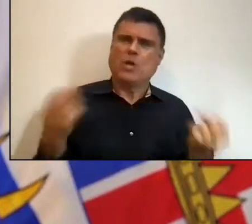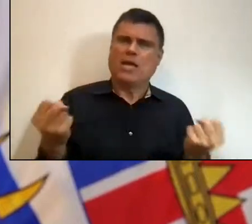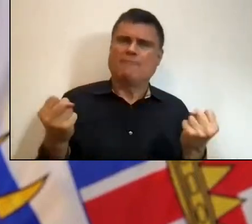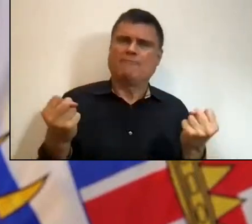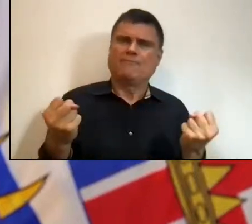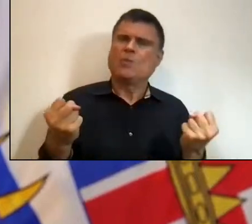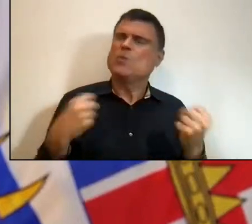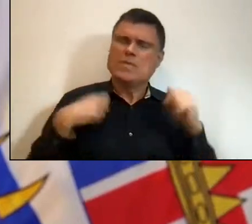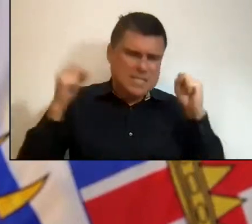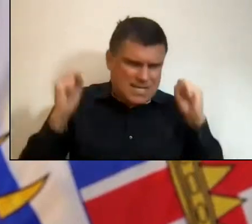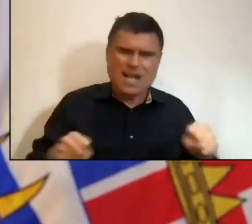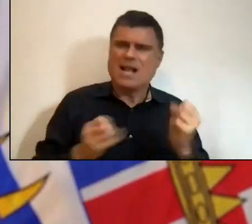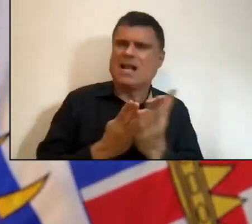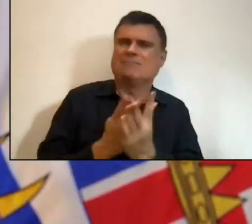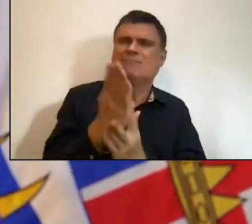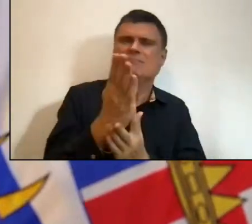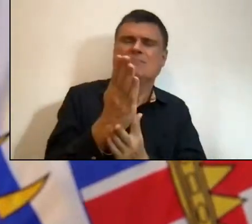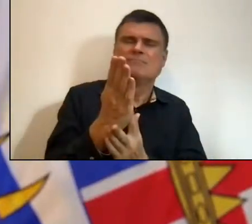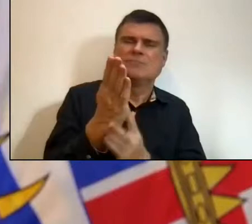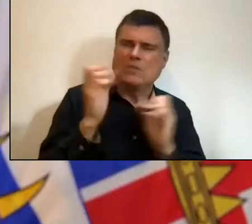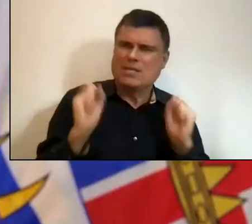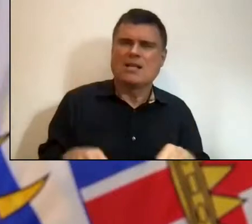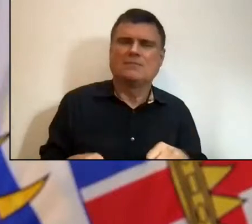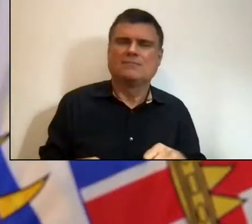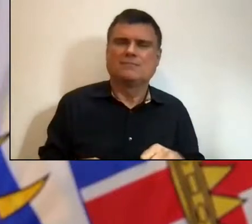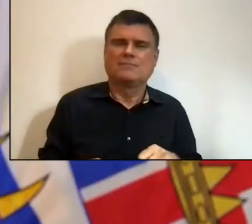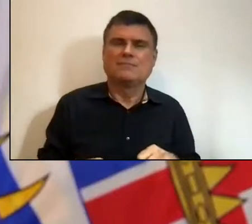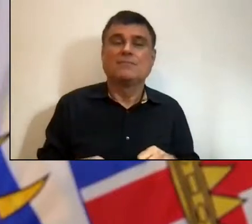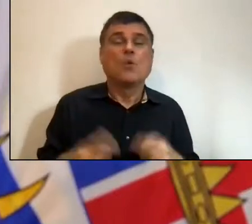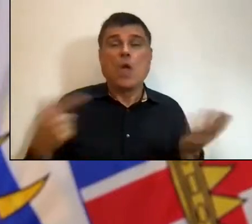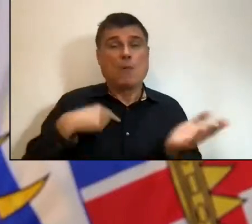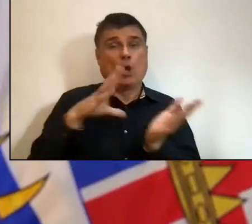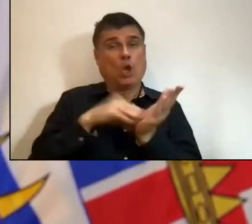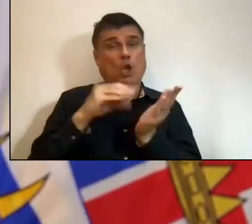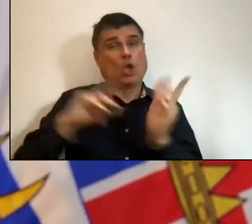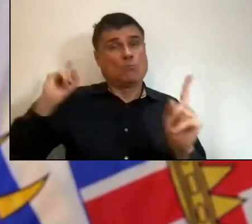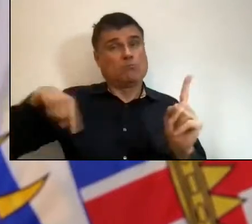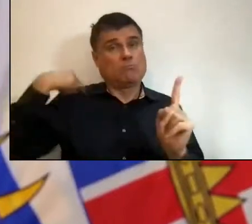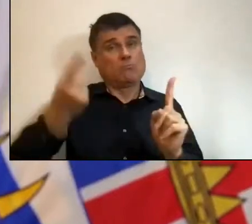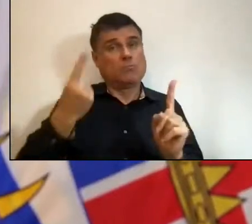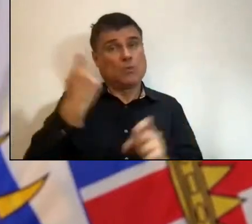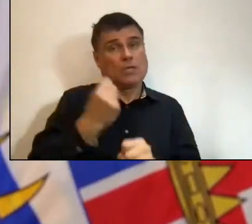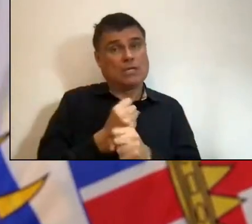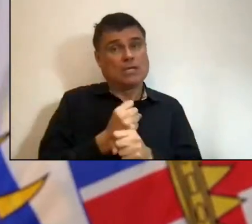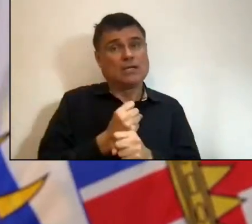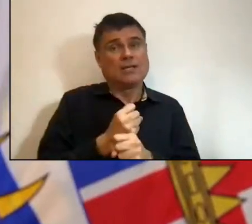have learned having spent many, many years, decades, looking at